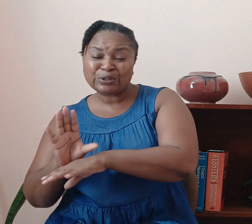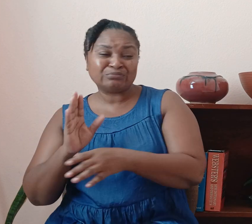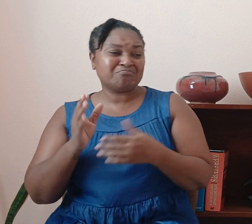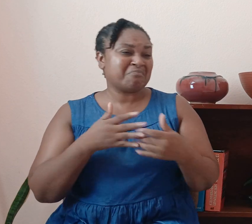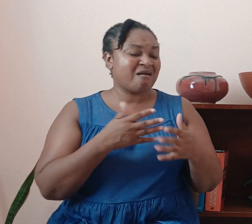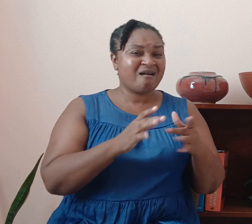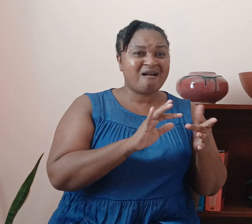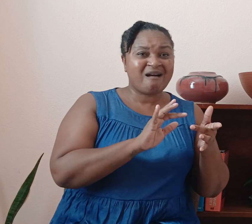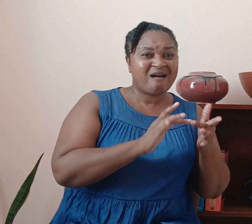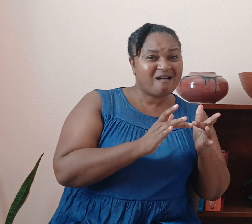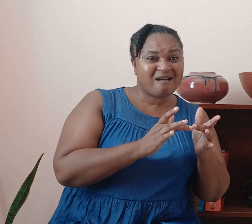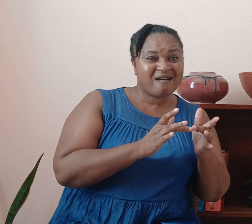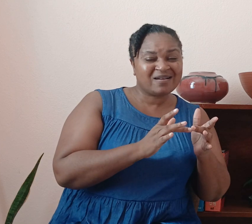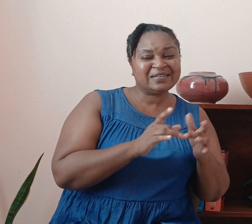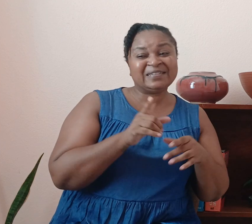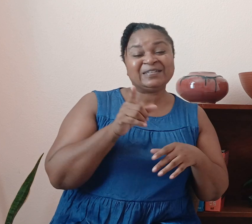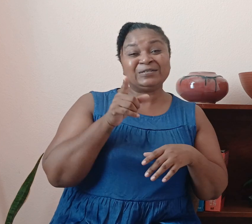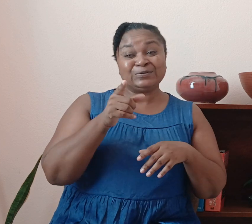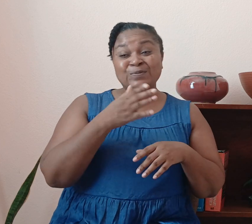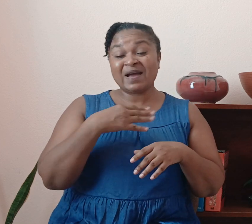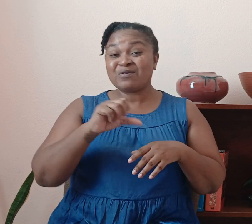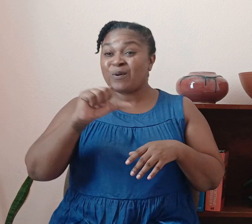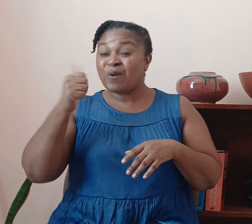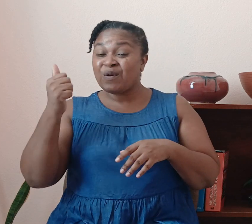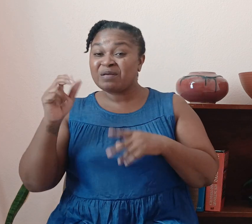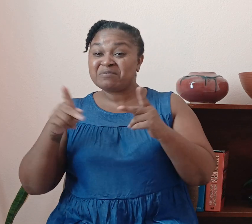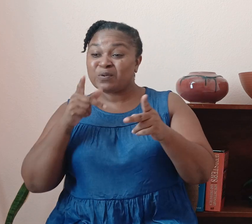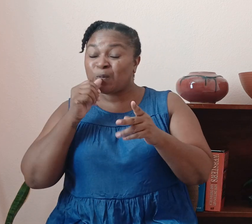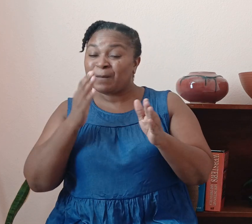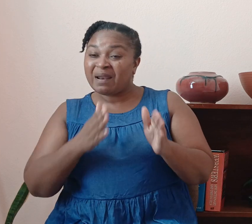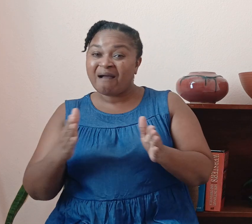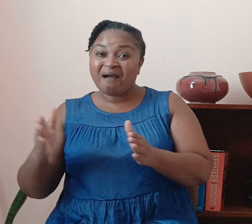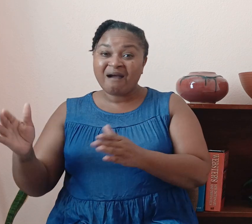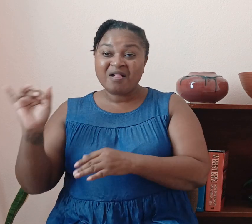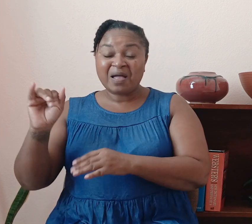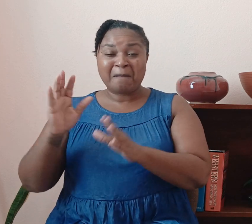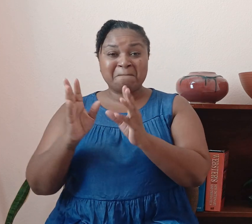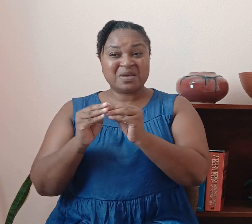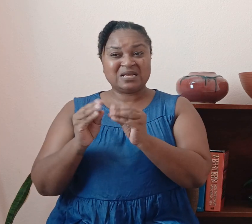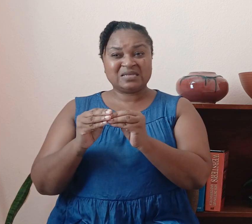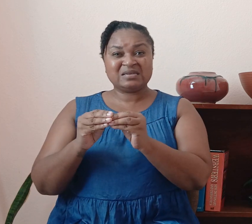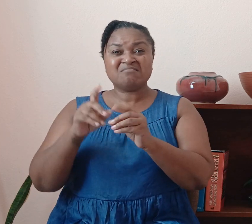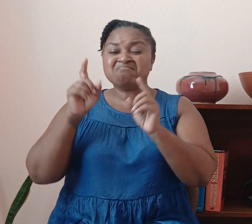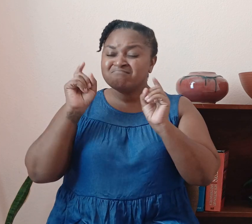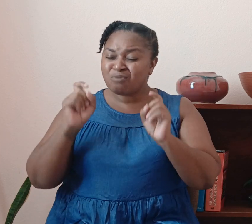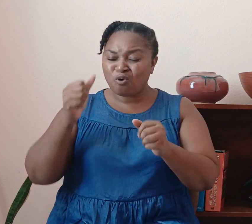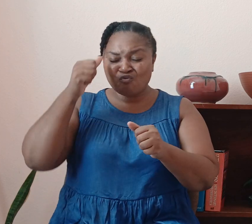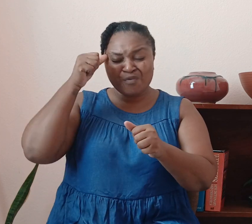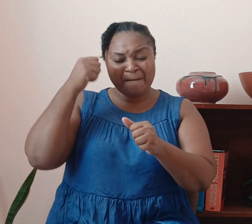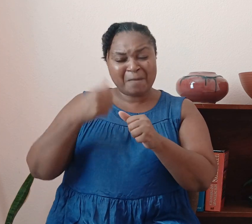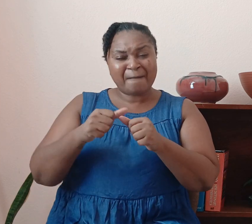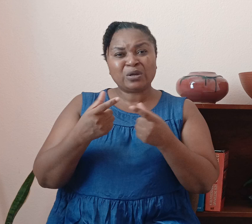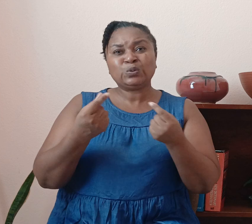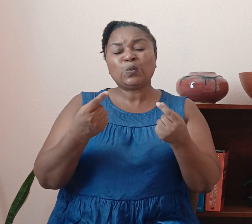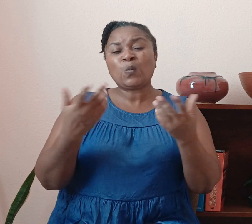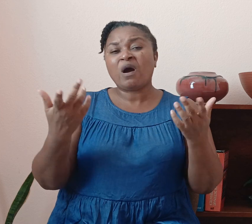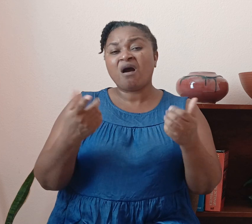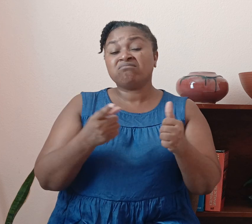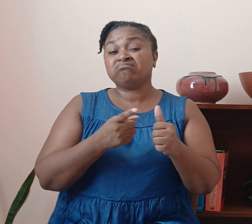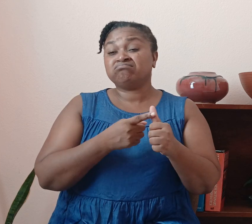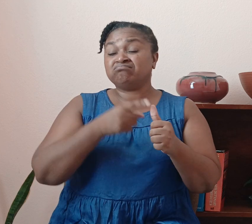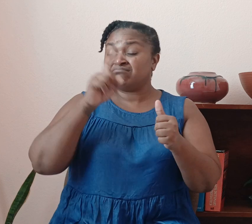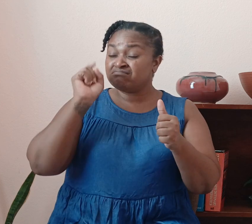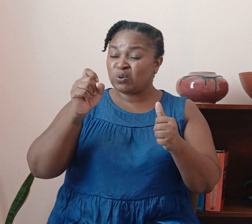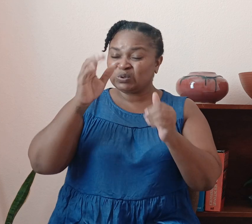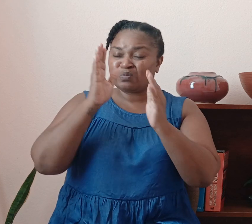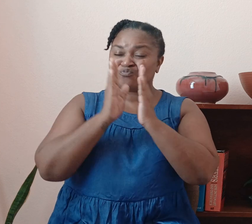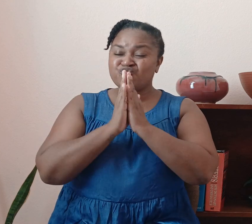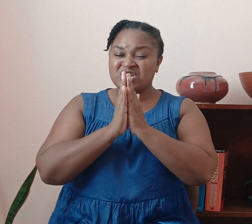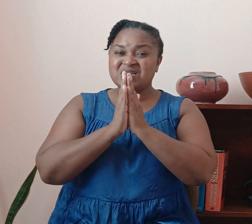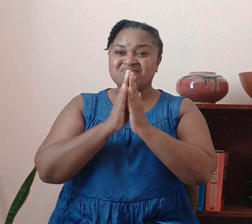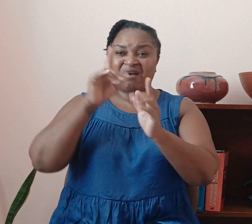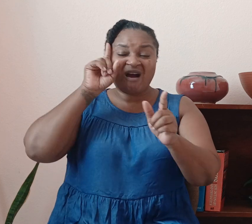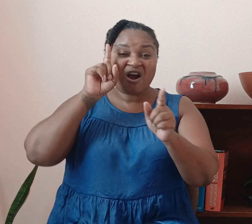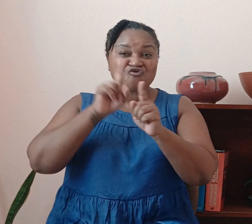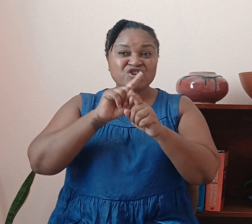you and the other organisers should remember to pray about and agree on a theme around which the